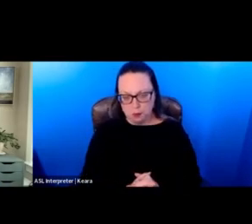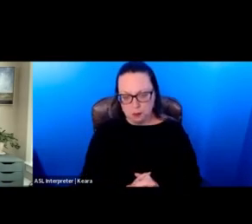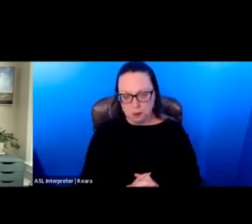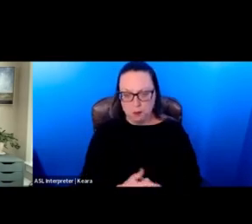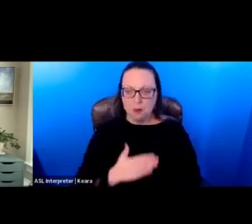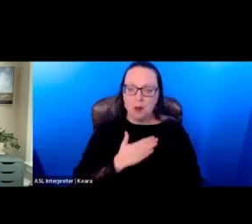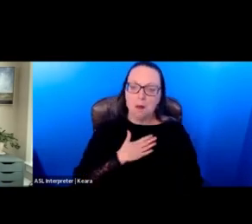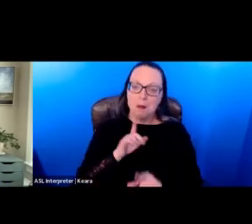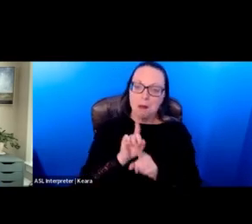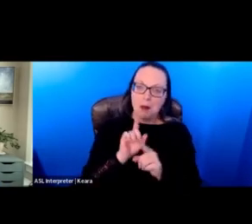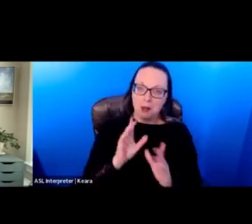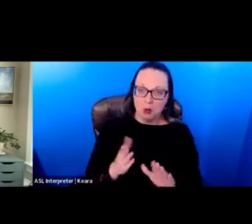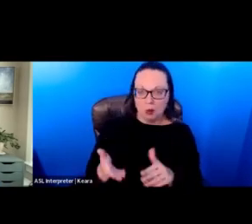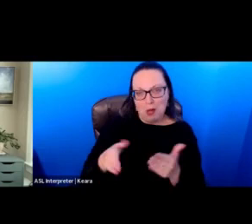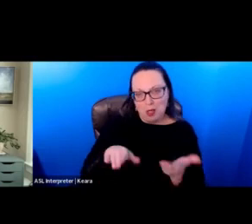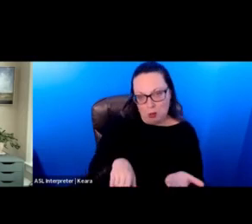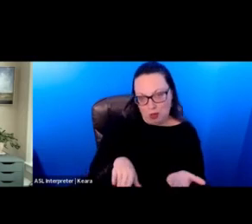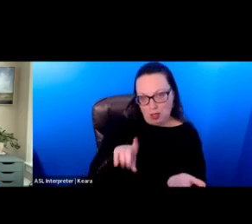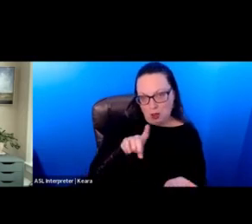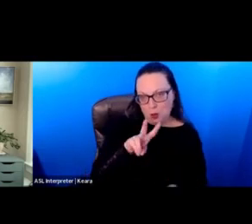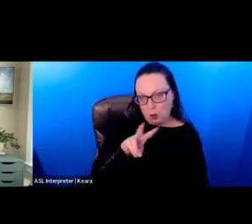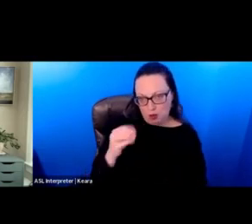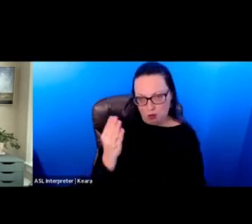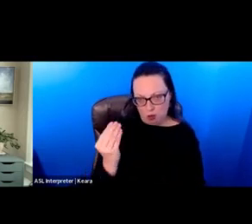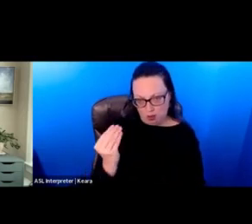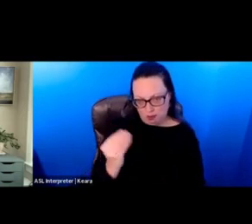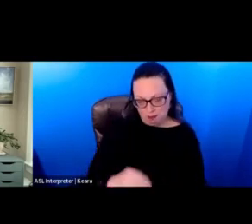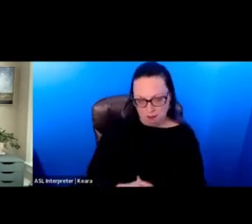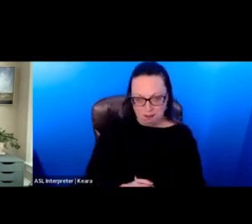passed away in 2014. So then, that I was running the program